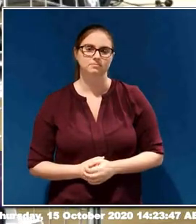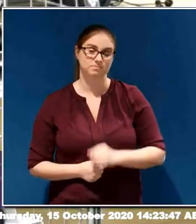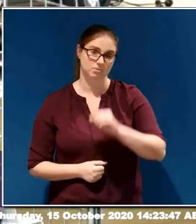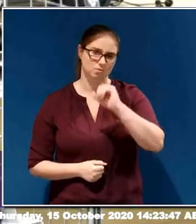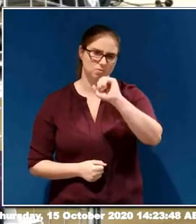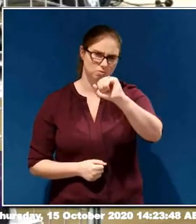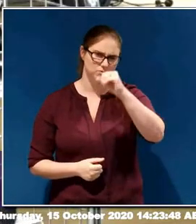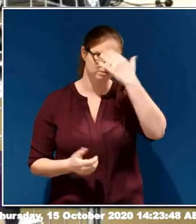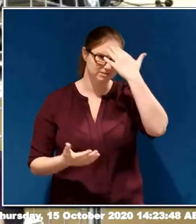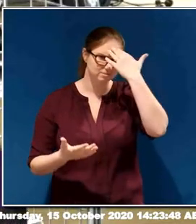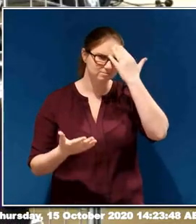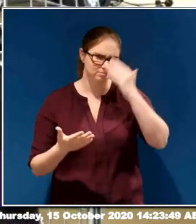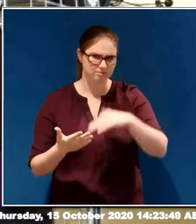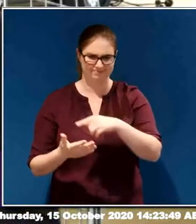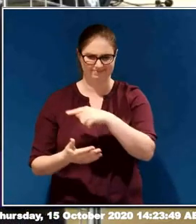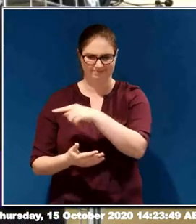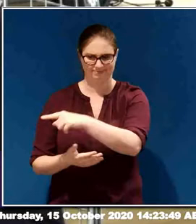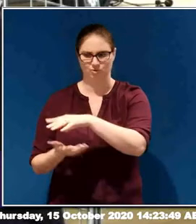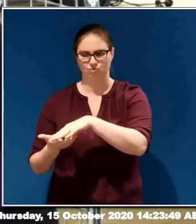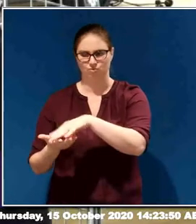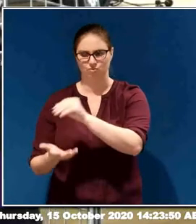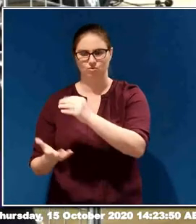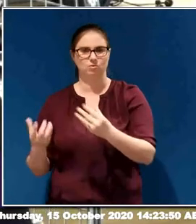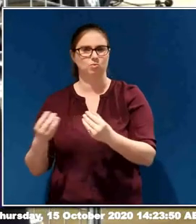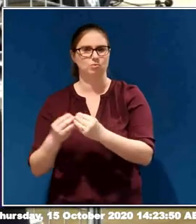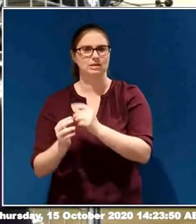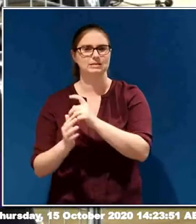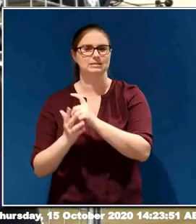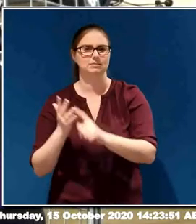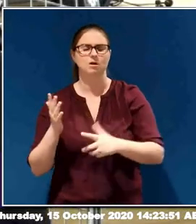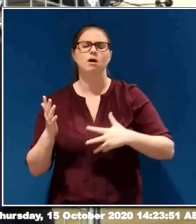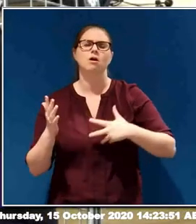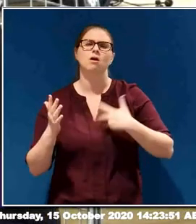to generalise, but some students with disability, at least,